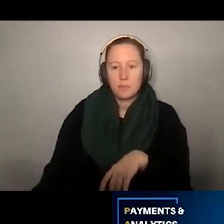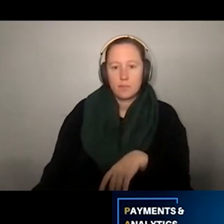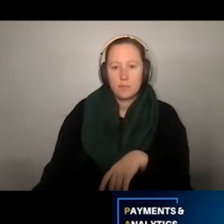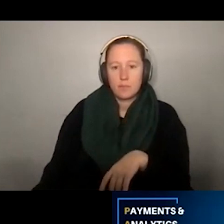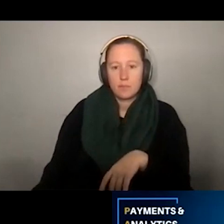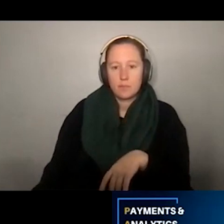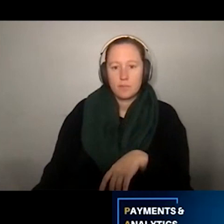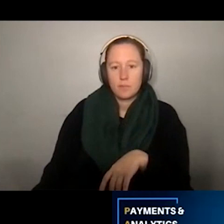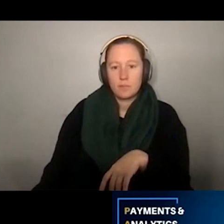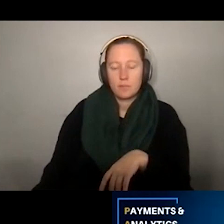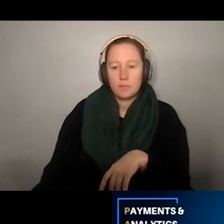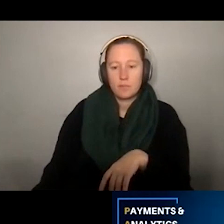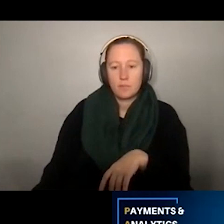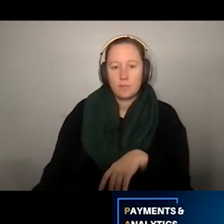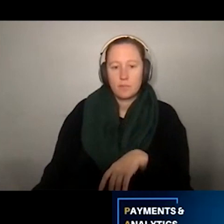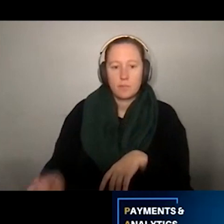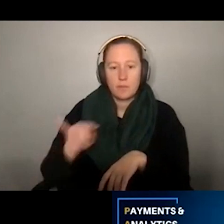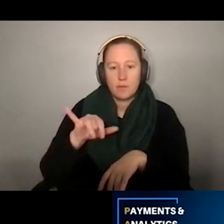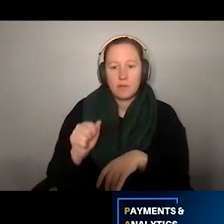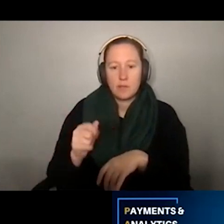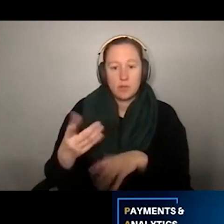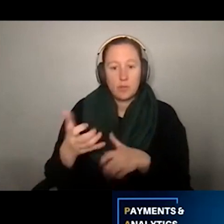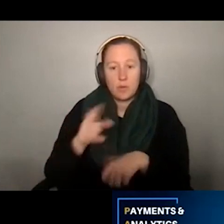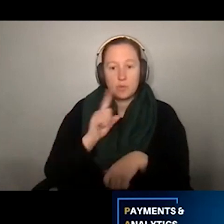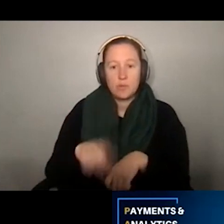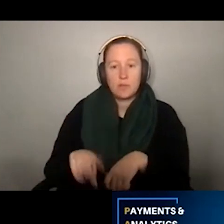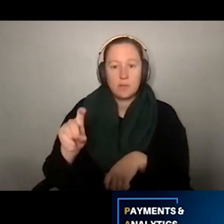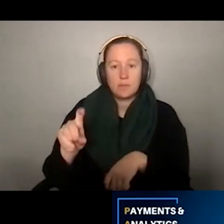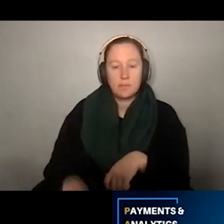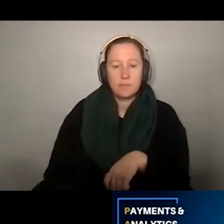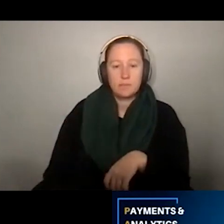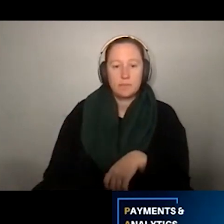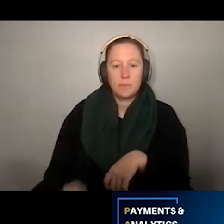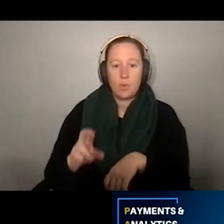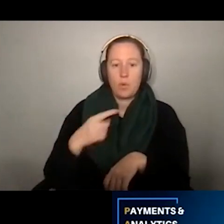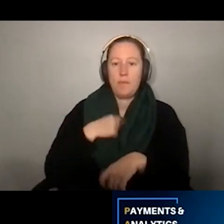Lucentia Davidson: Tia look like you want to take that one or would you like me to?